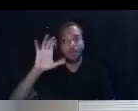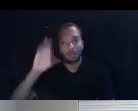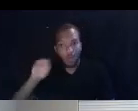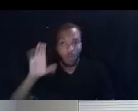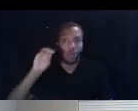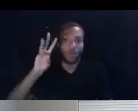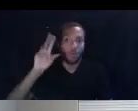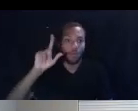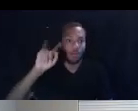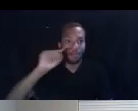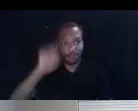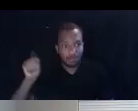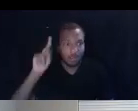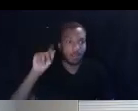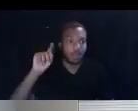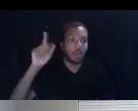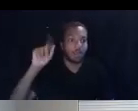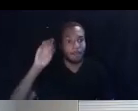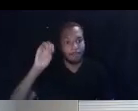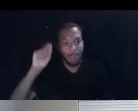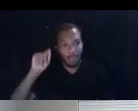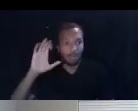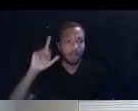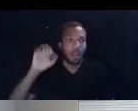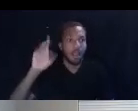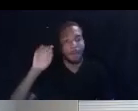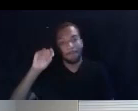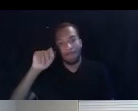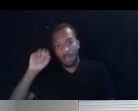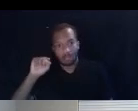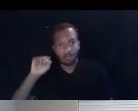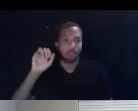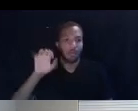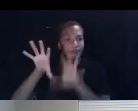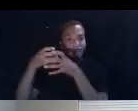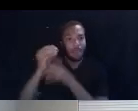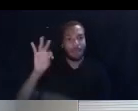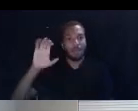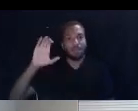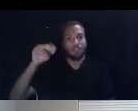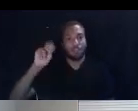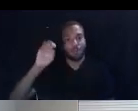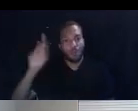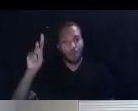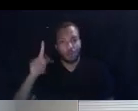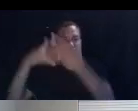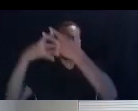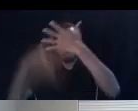Tualatin, Kalapuya, Molalla, and many other tribes who made their homes along the Columbia River creating communities